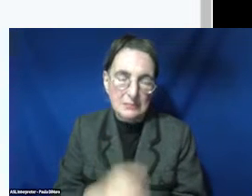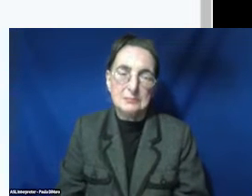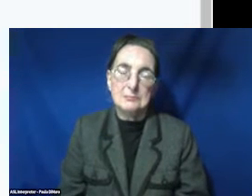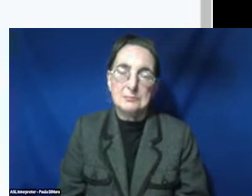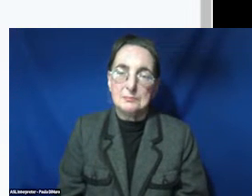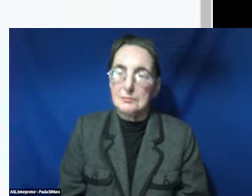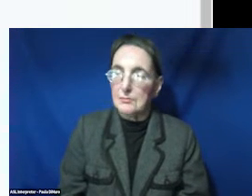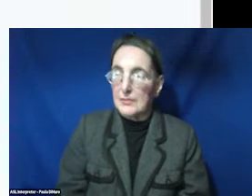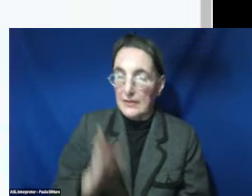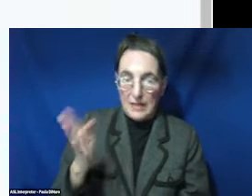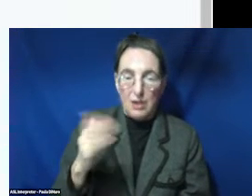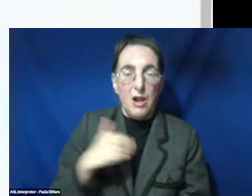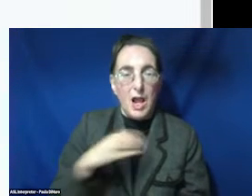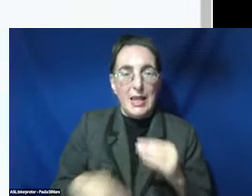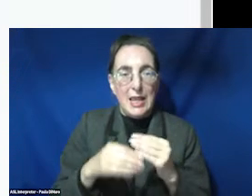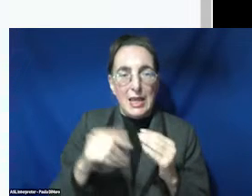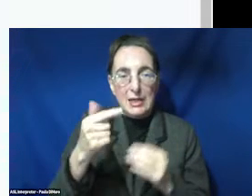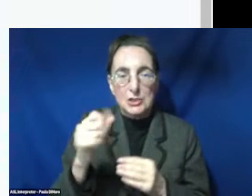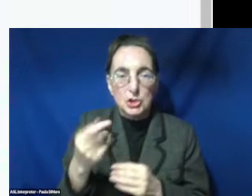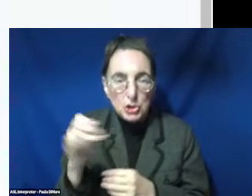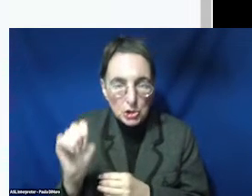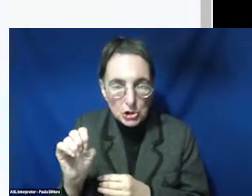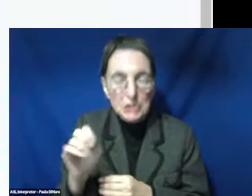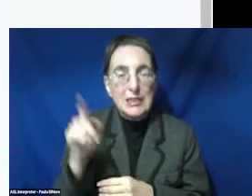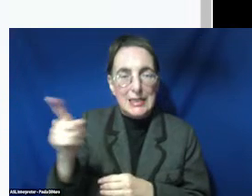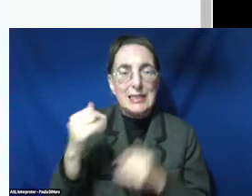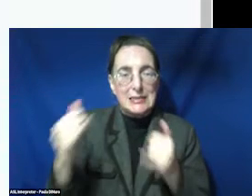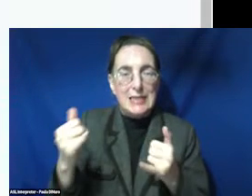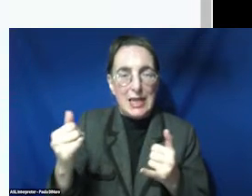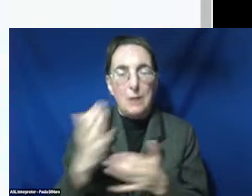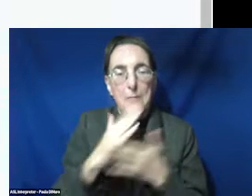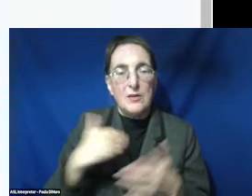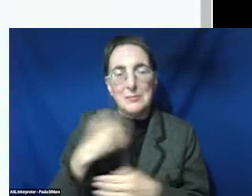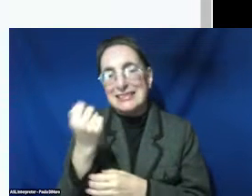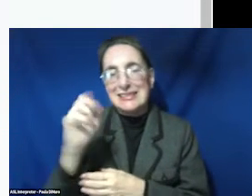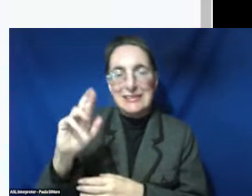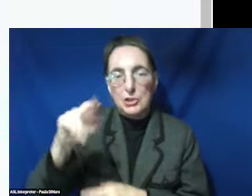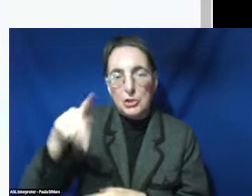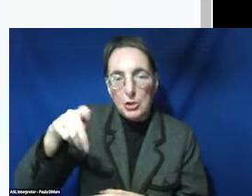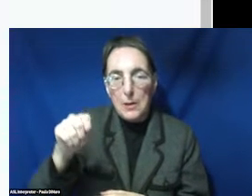So here I added George. And he is now part of my senior personnel. All right.